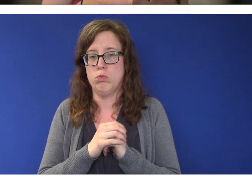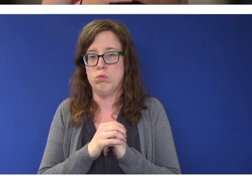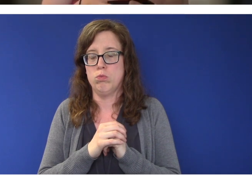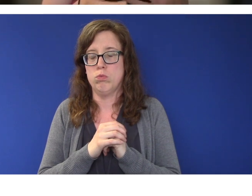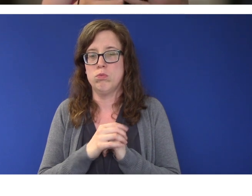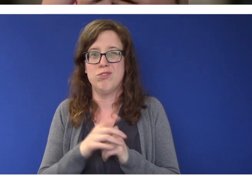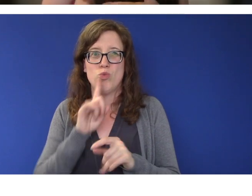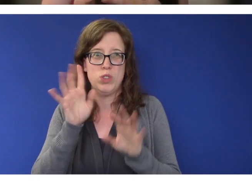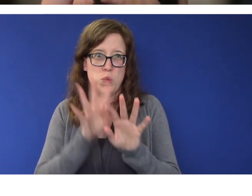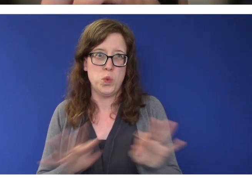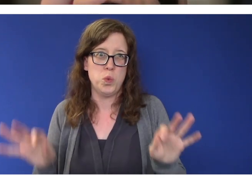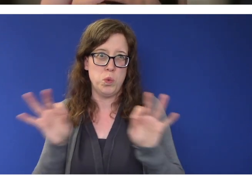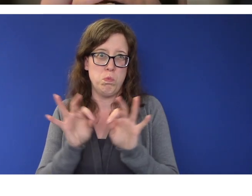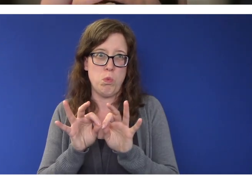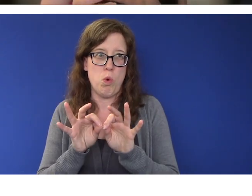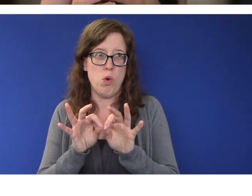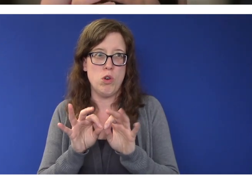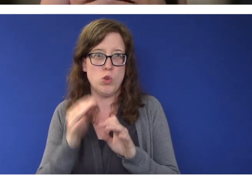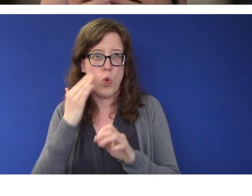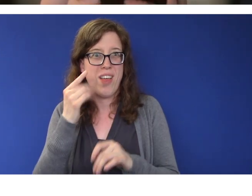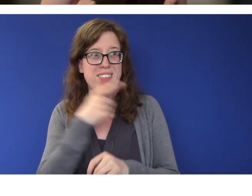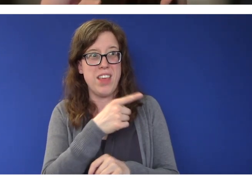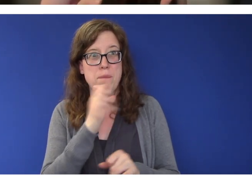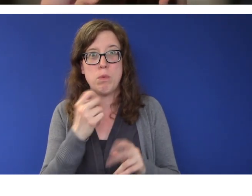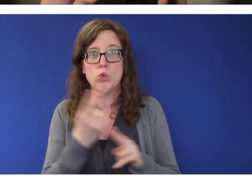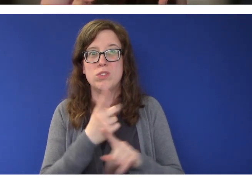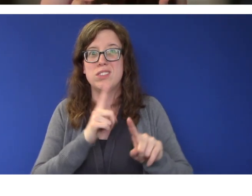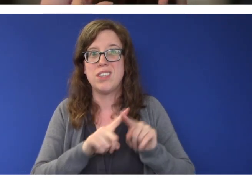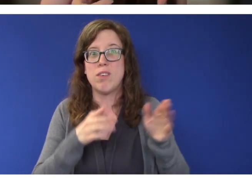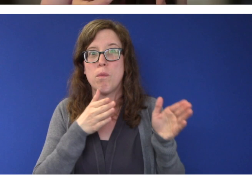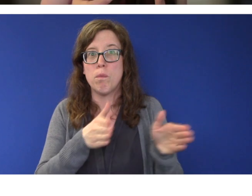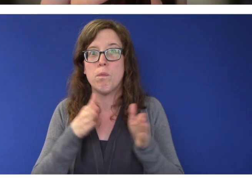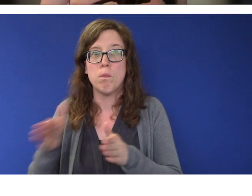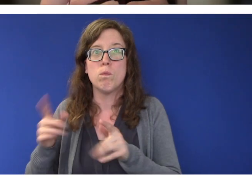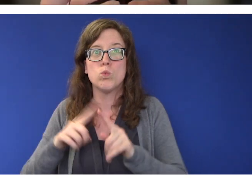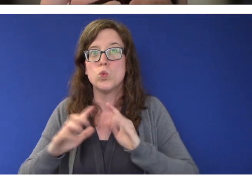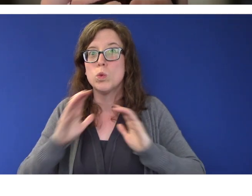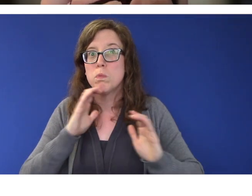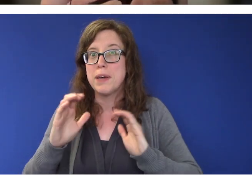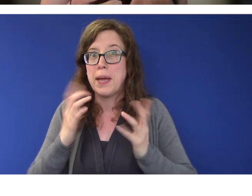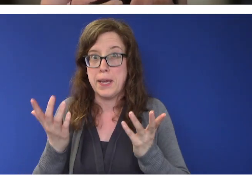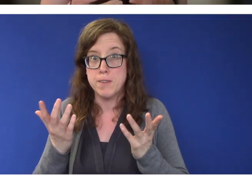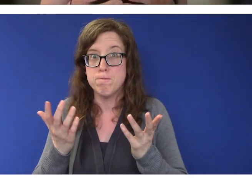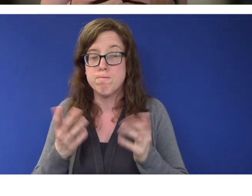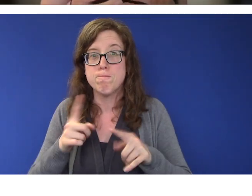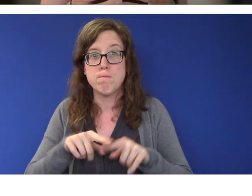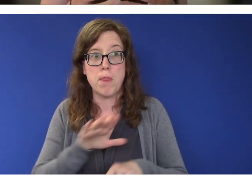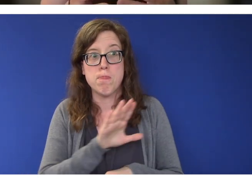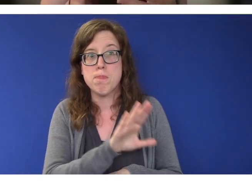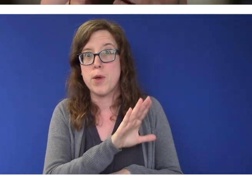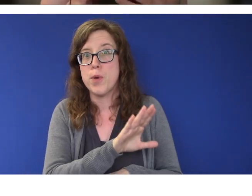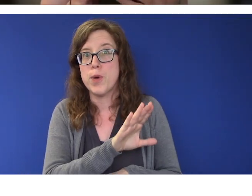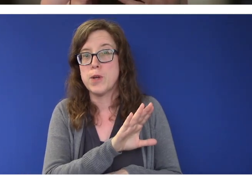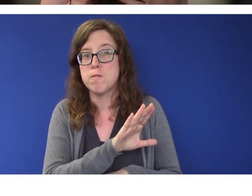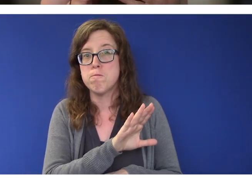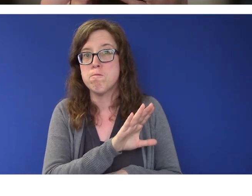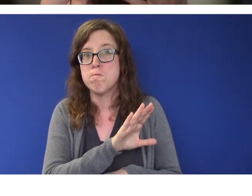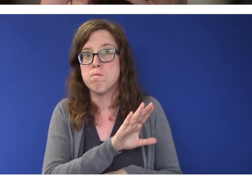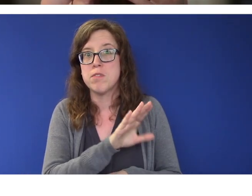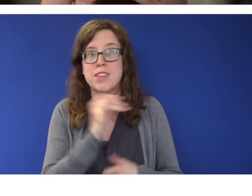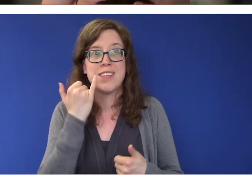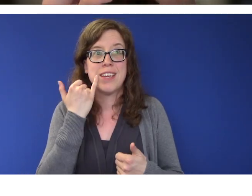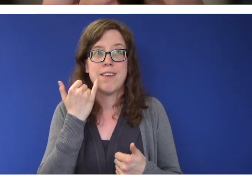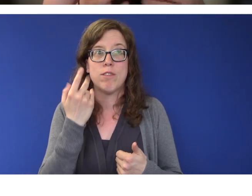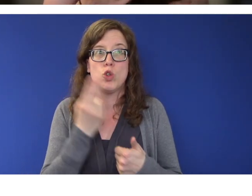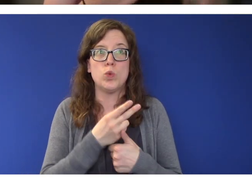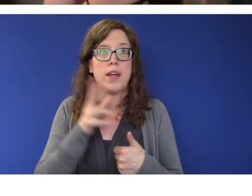that the child may use different modes of communication depending on if they’re listening